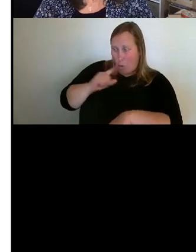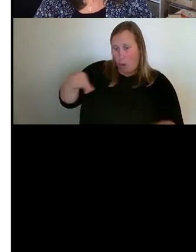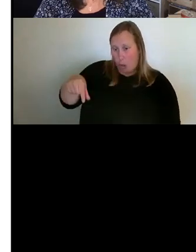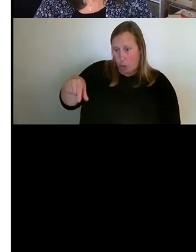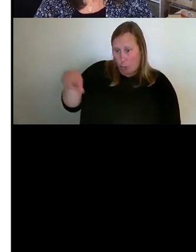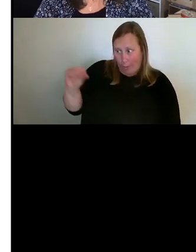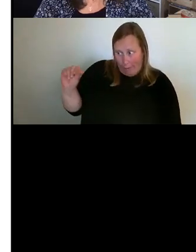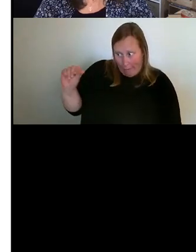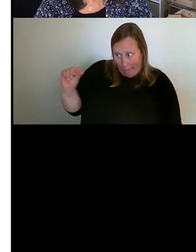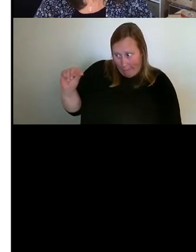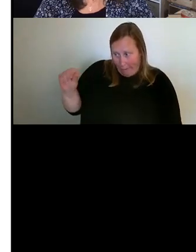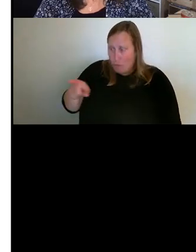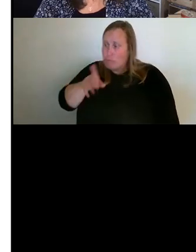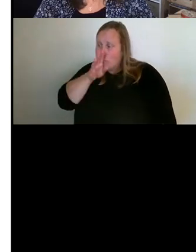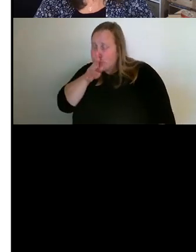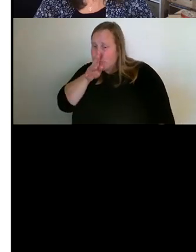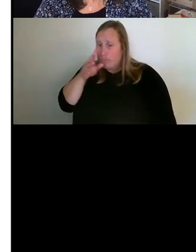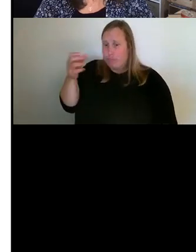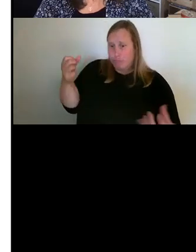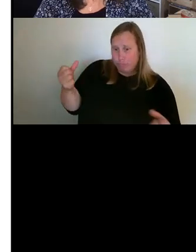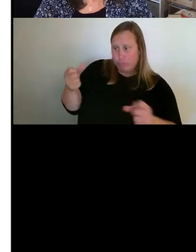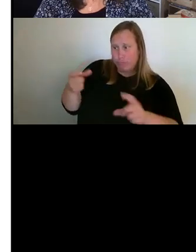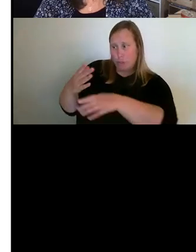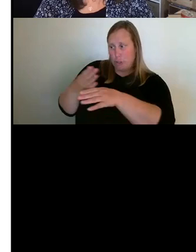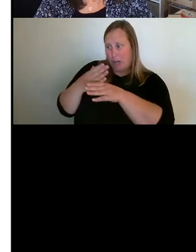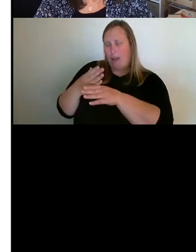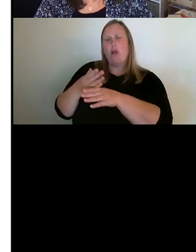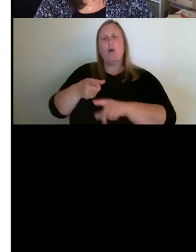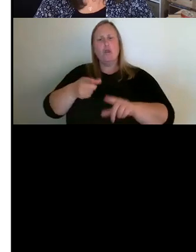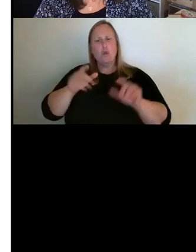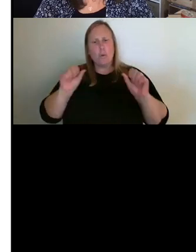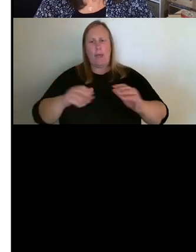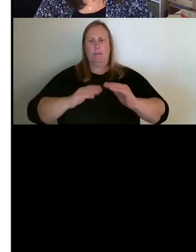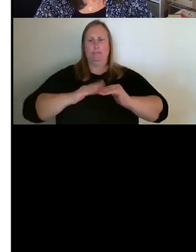to speak it or share it right away and have it addressed, you at least could put it in the chat.